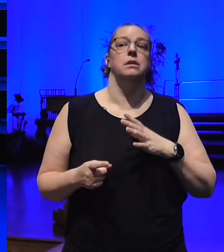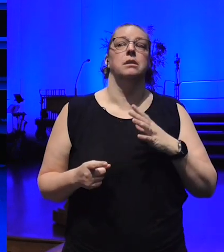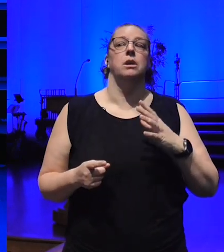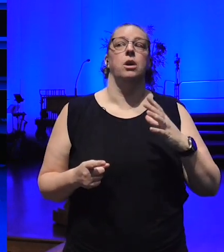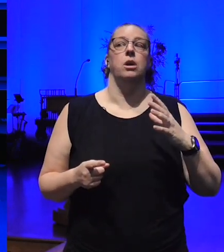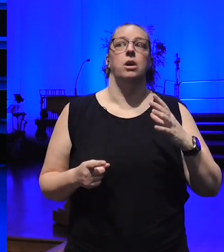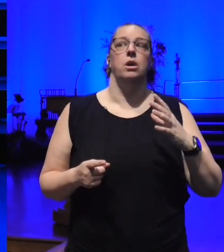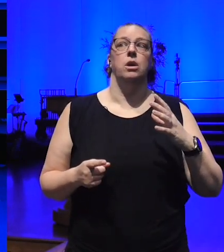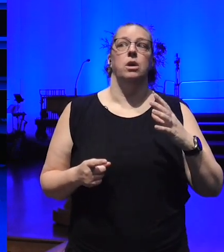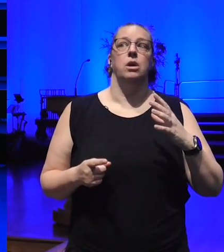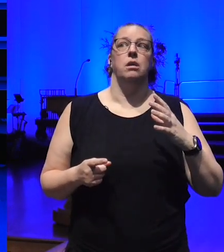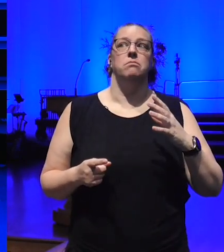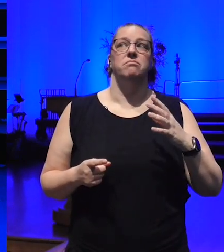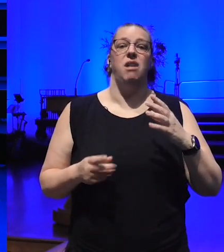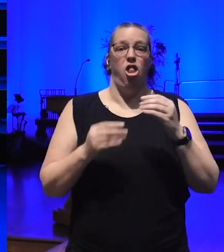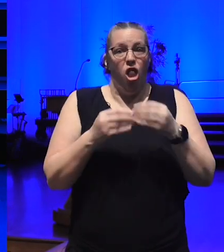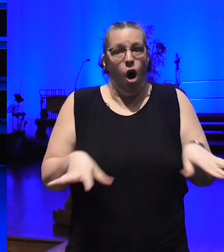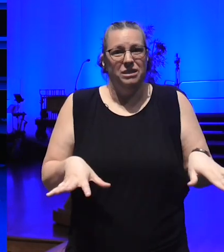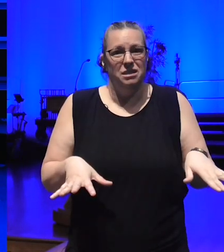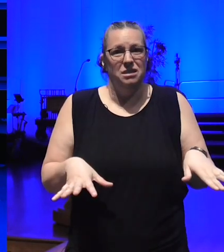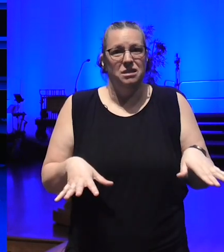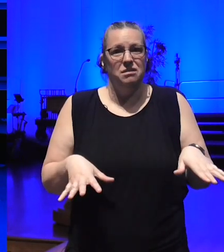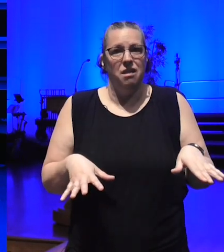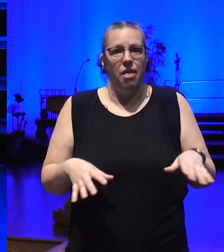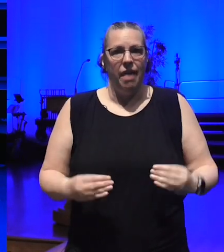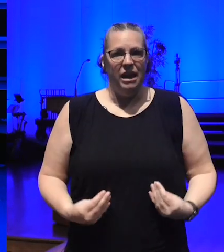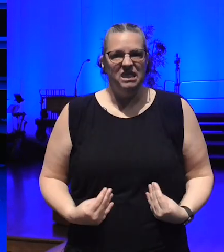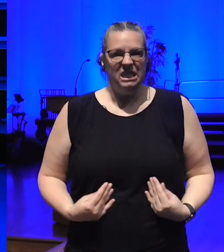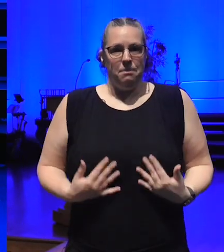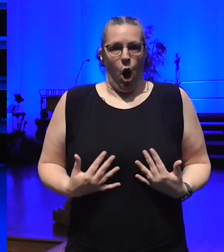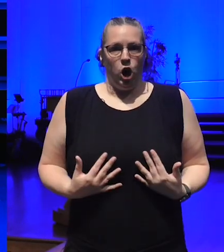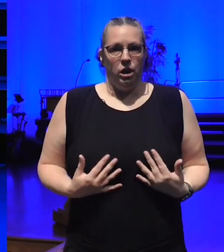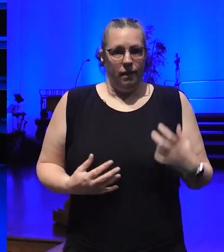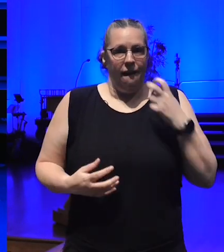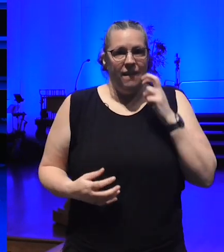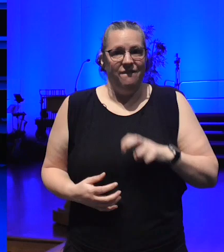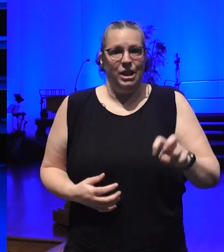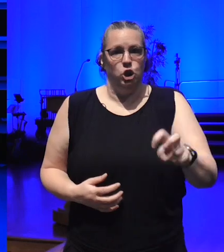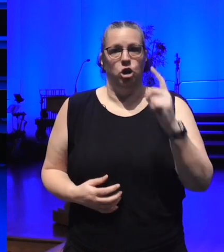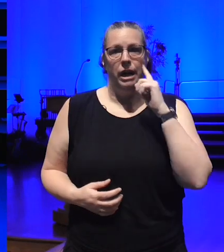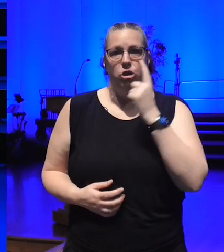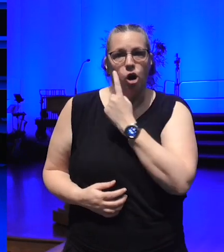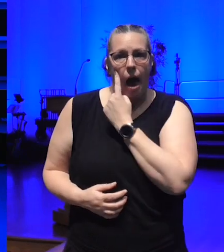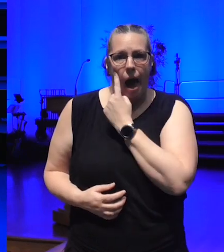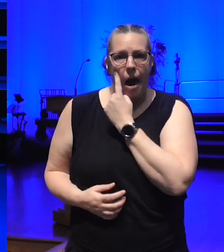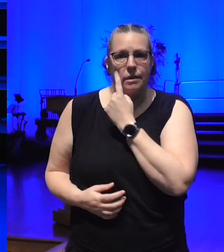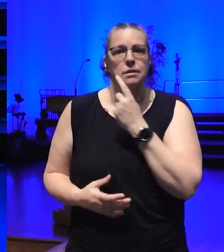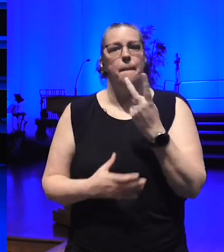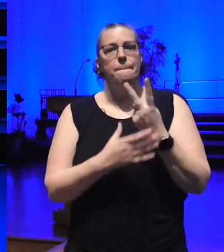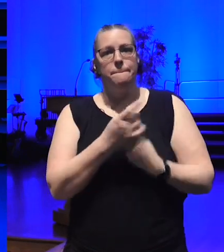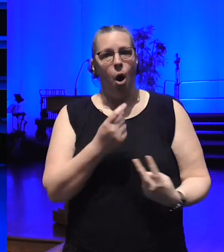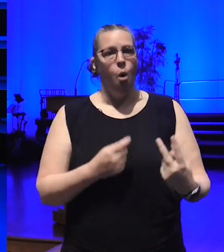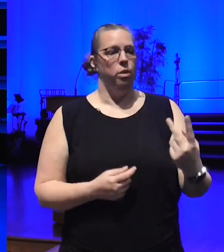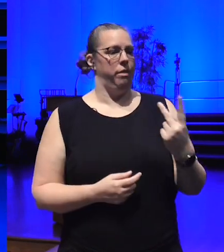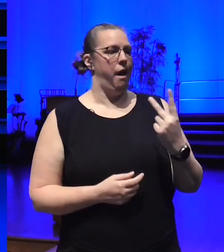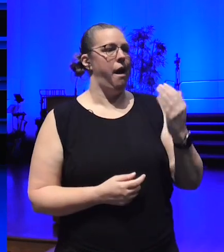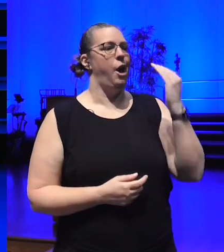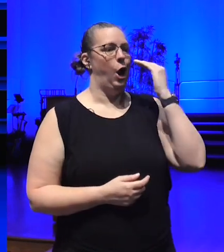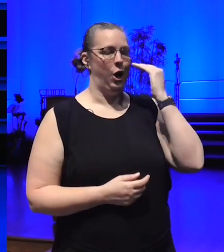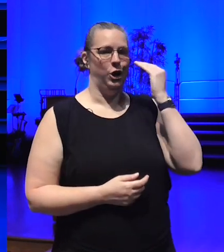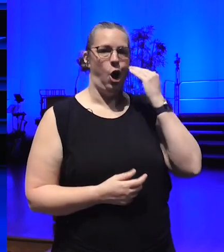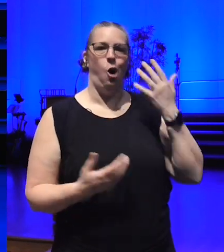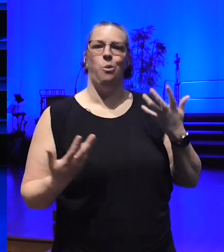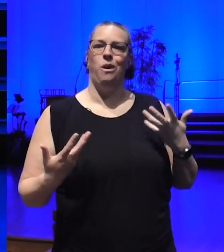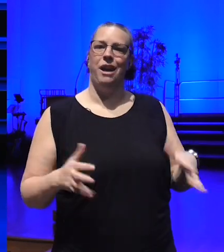adventure was no longer in her eyes and they both knew what had happened that she had chosen a path